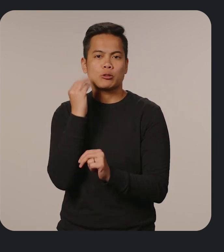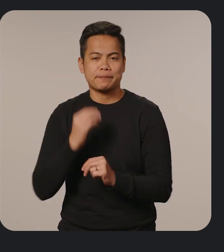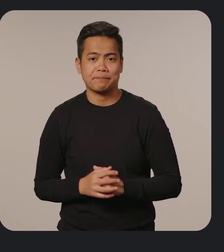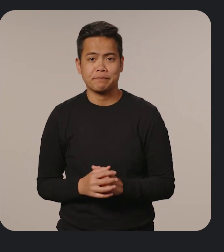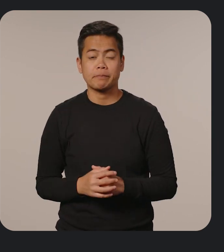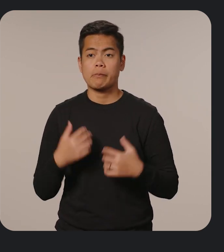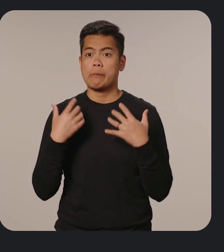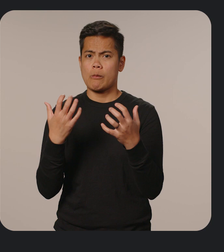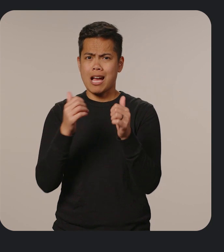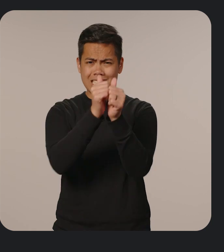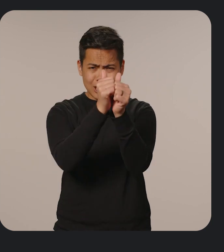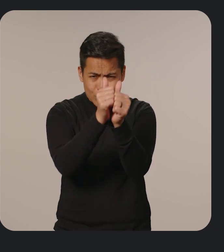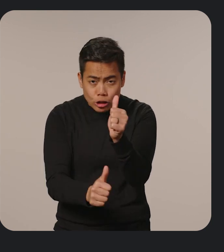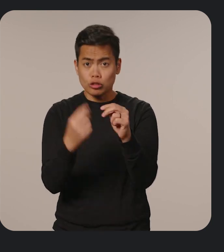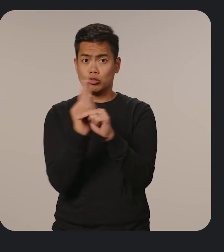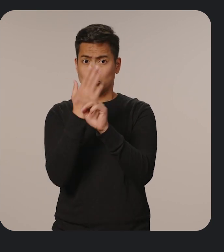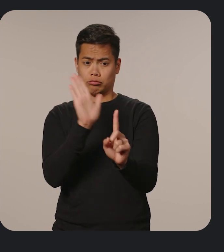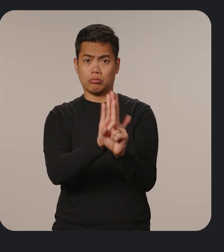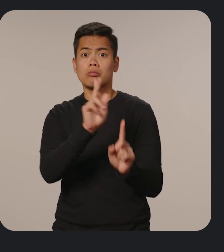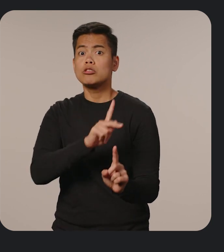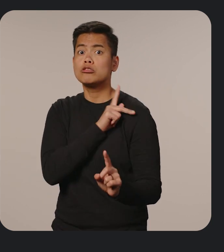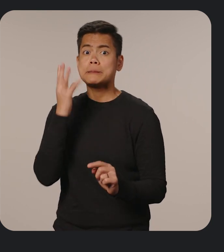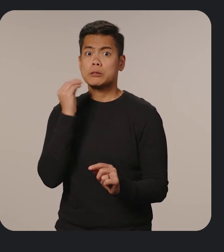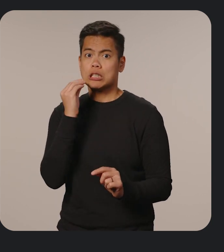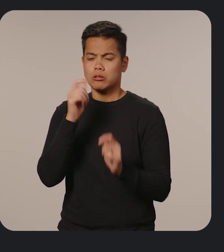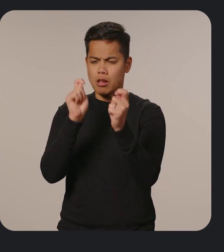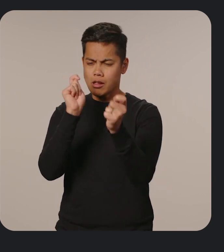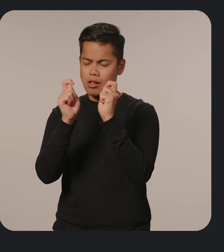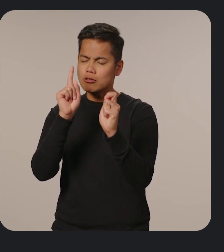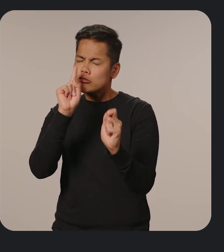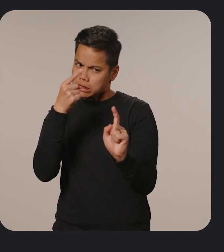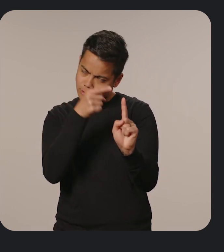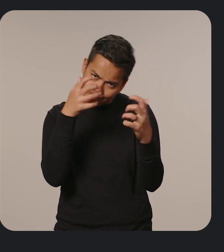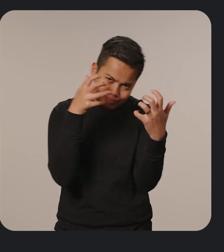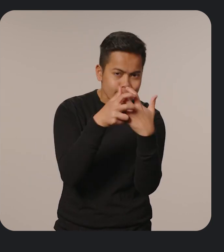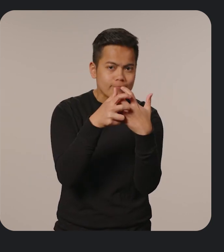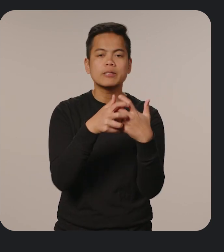To do this, we've transitioned our creative direction to bring in the end user into the design of the experience